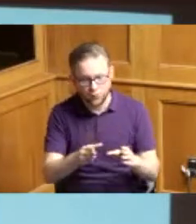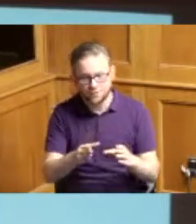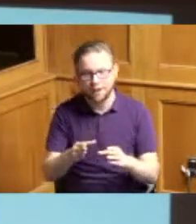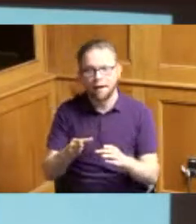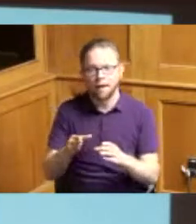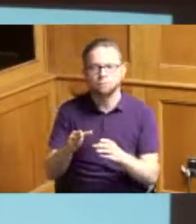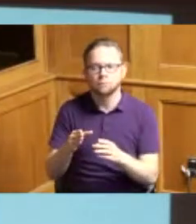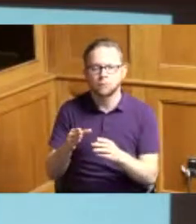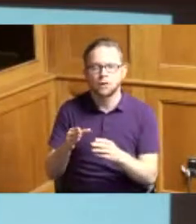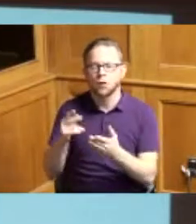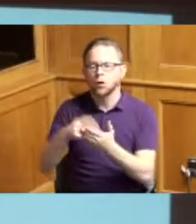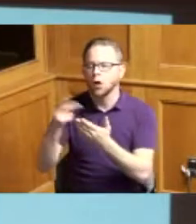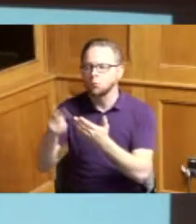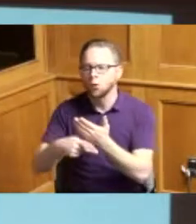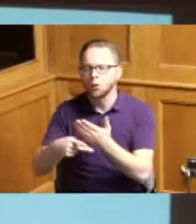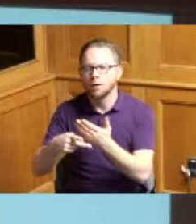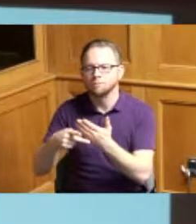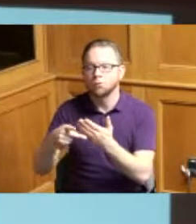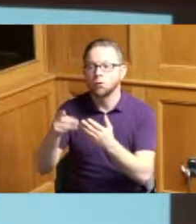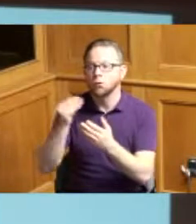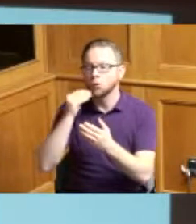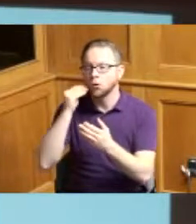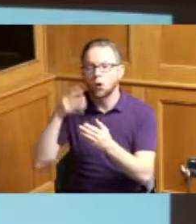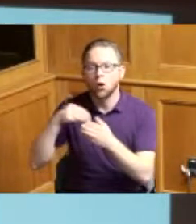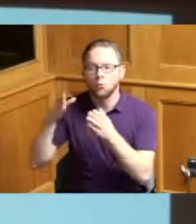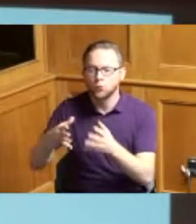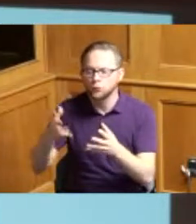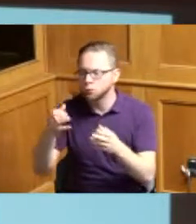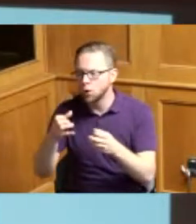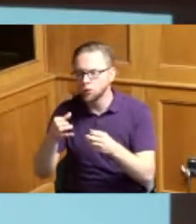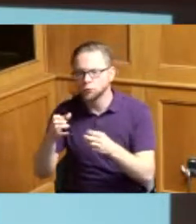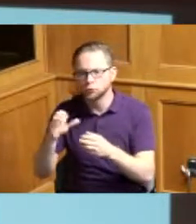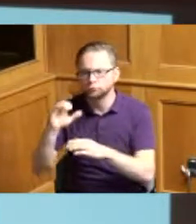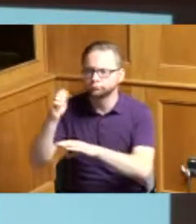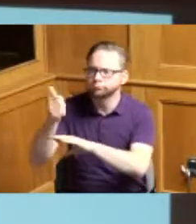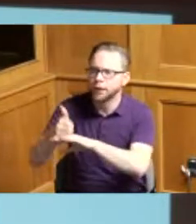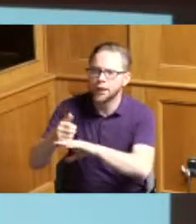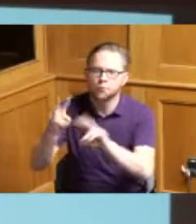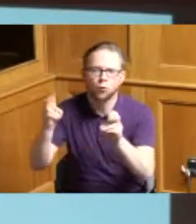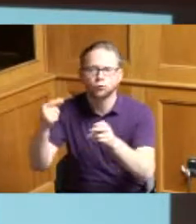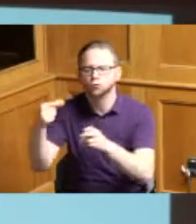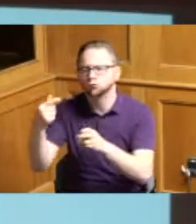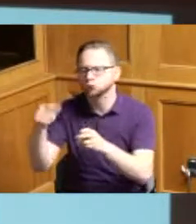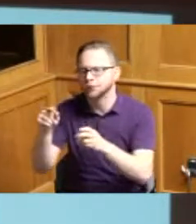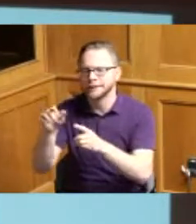they wanted to install some green infrastructure perhaps on their property we can have a program